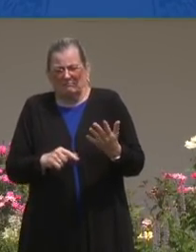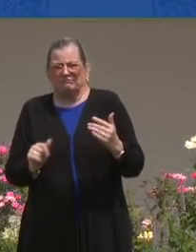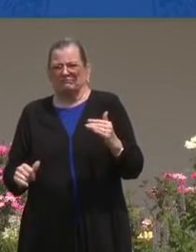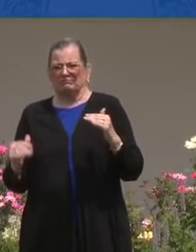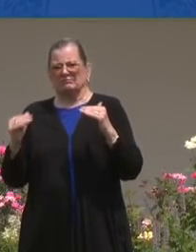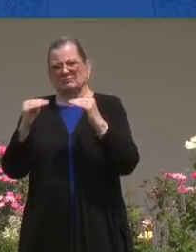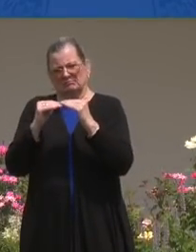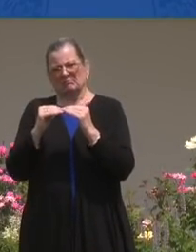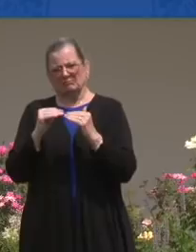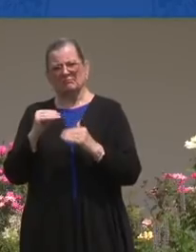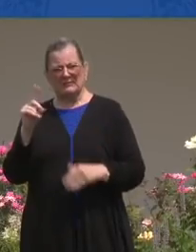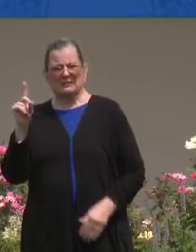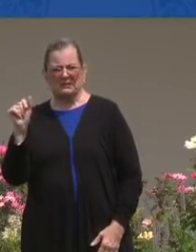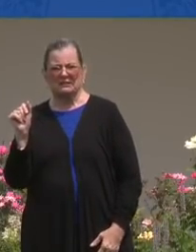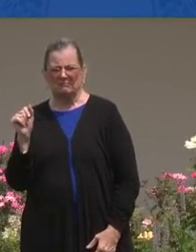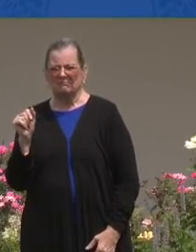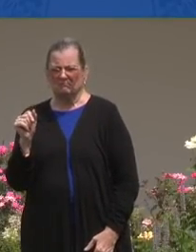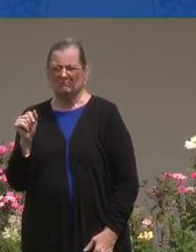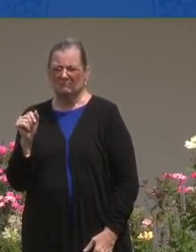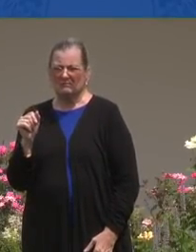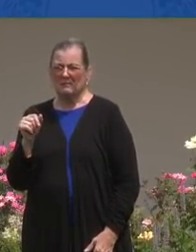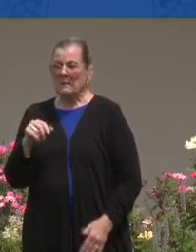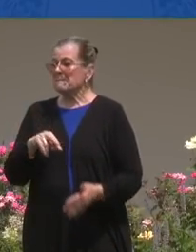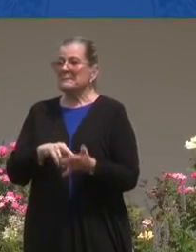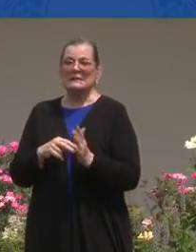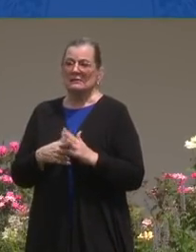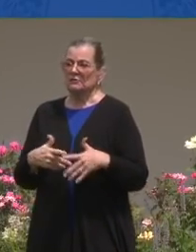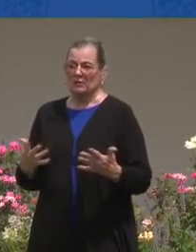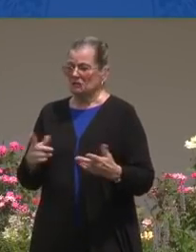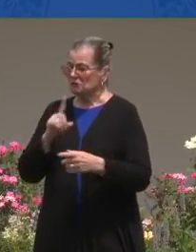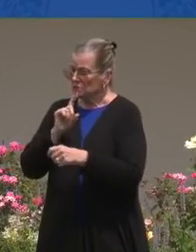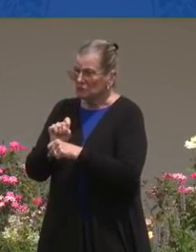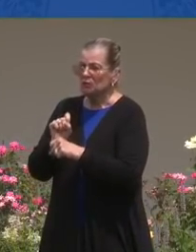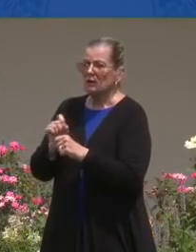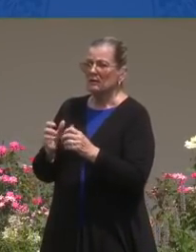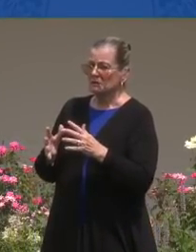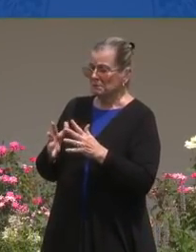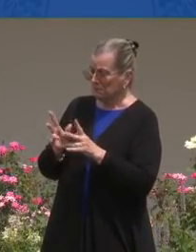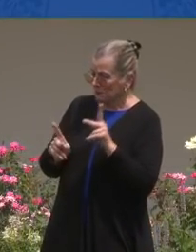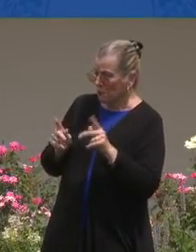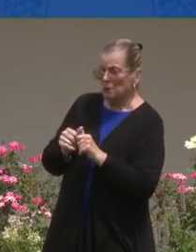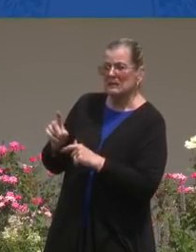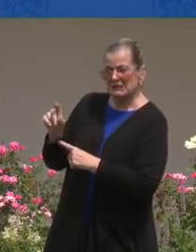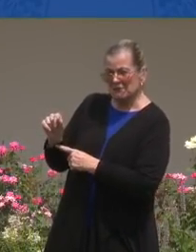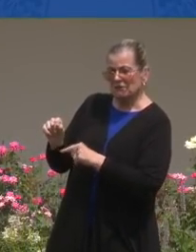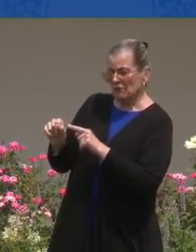to make sure Americans with long COVID who have a disability have access to the rights